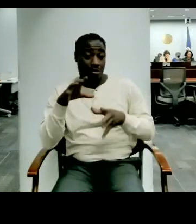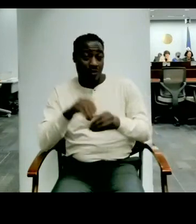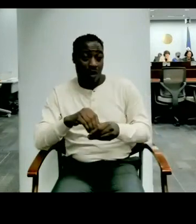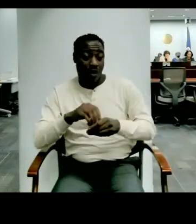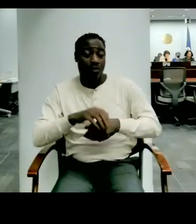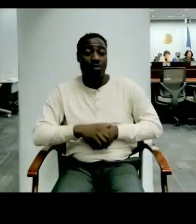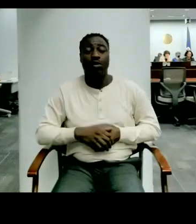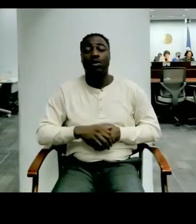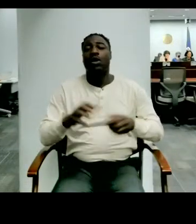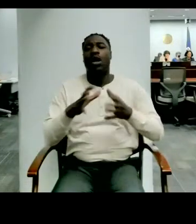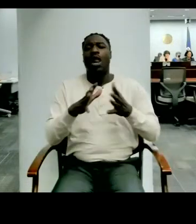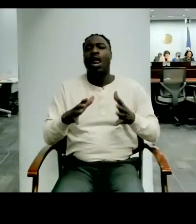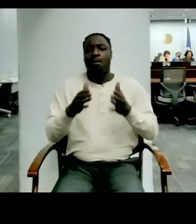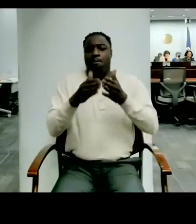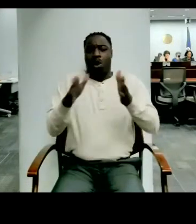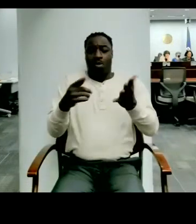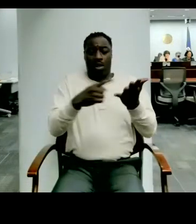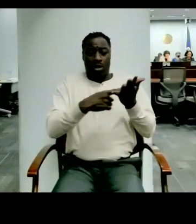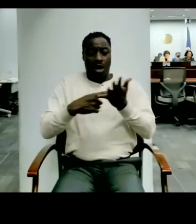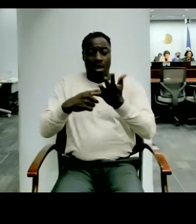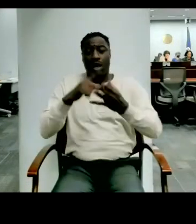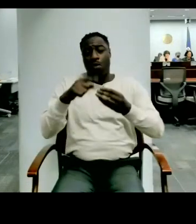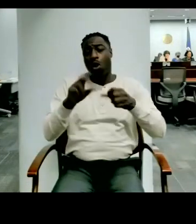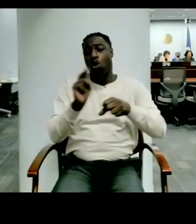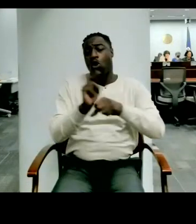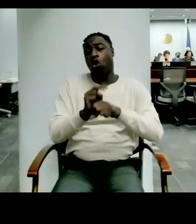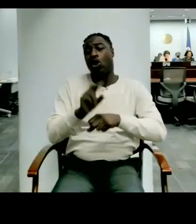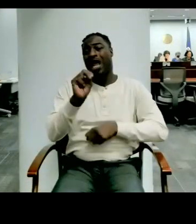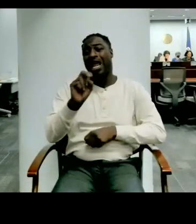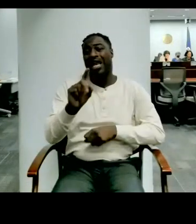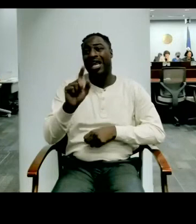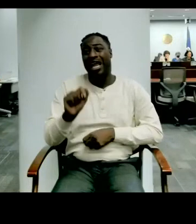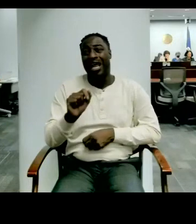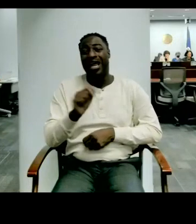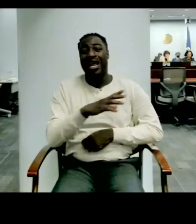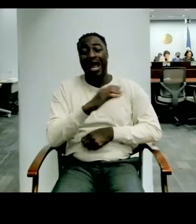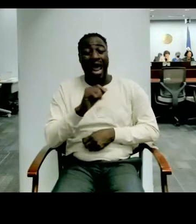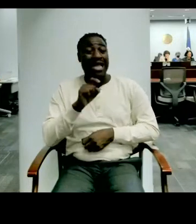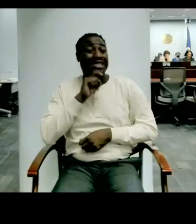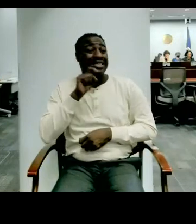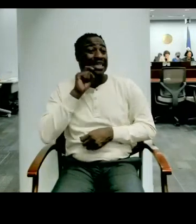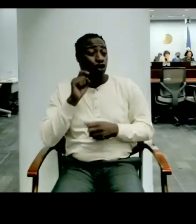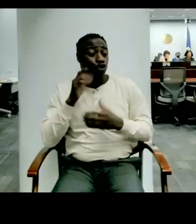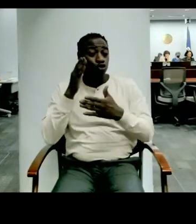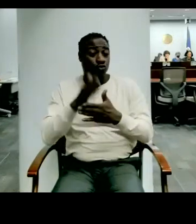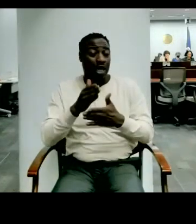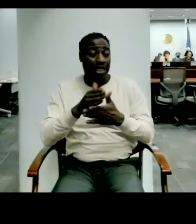A lot of discourse about use of NDAs and sexual harassment cases and whether they